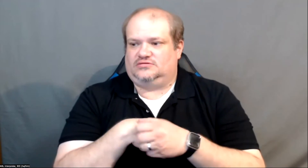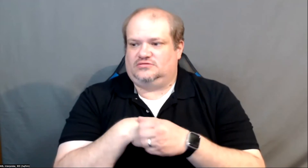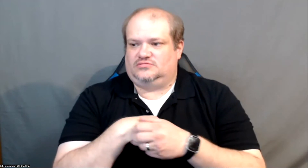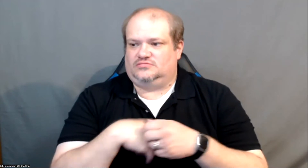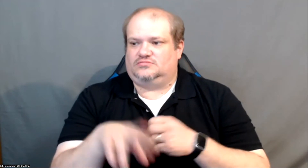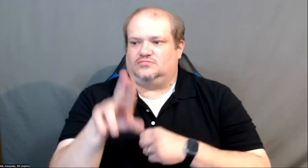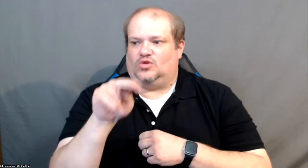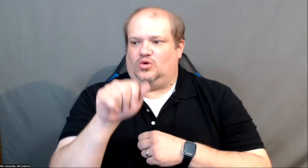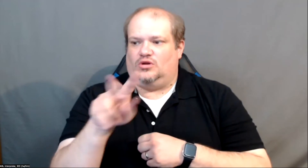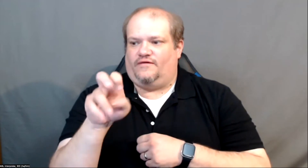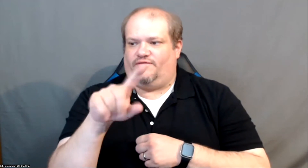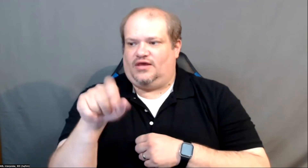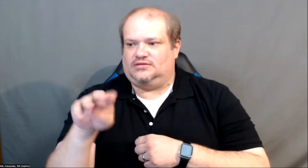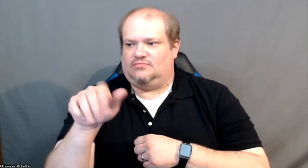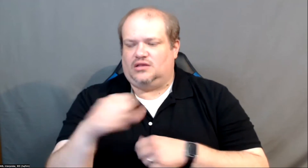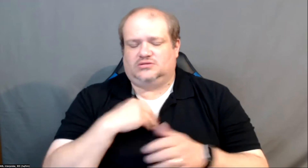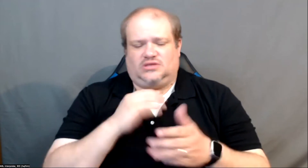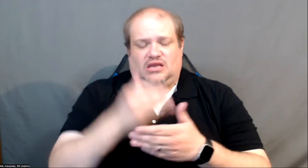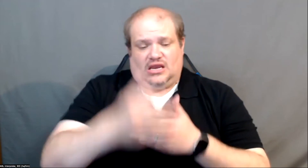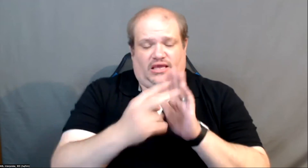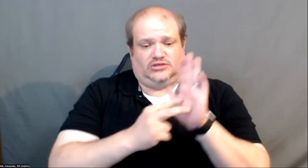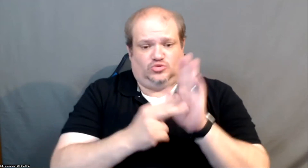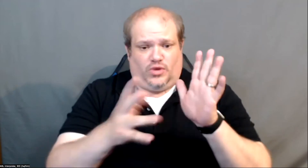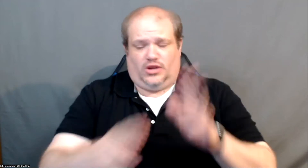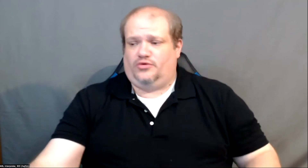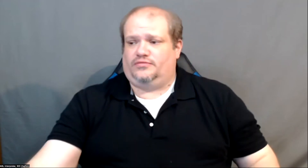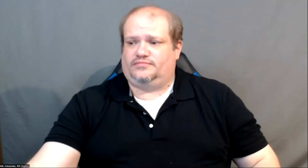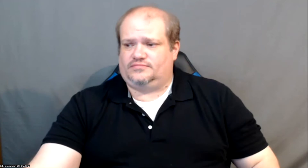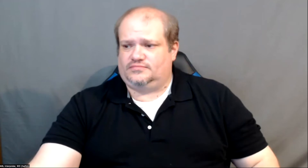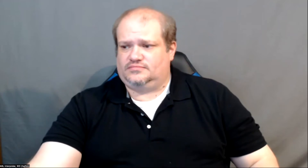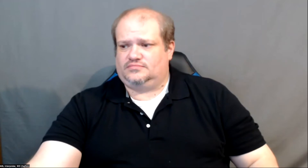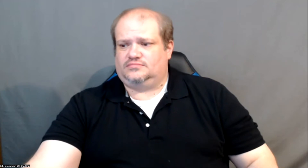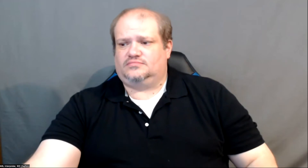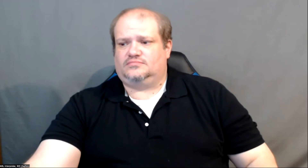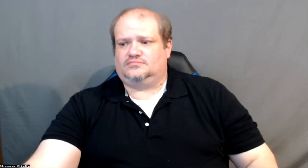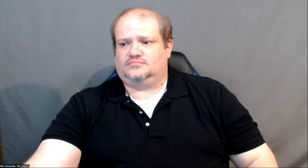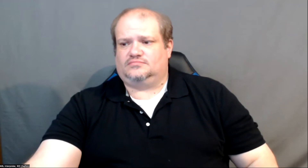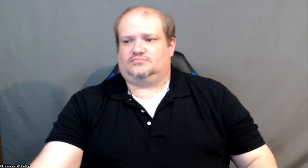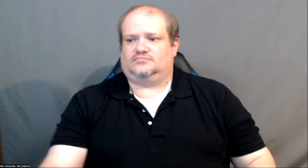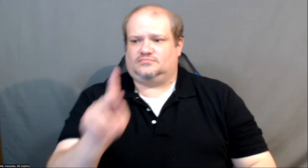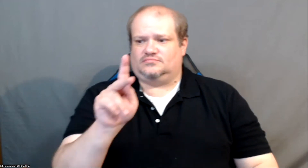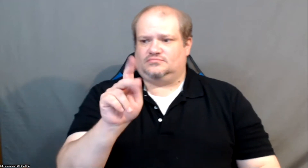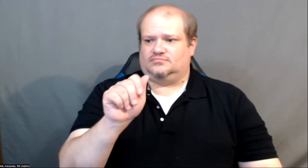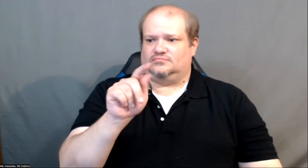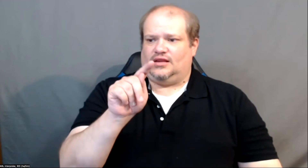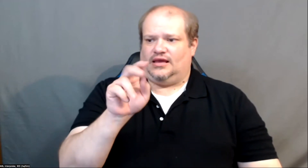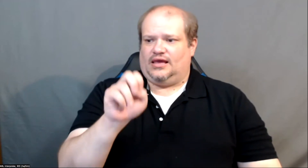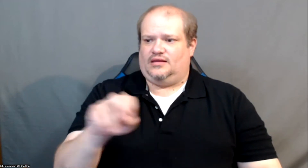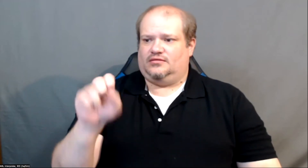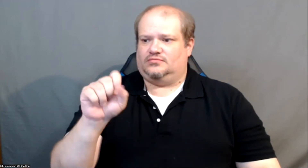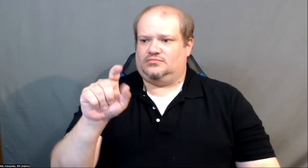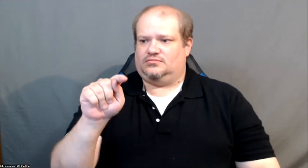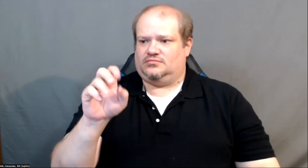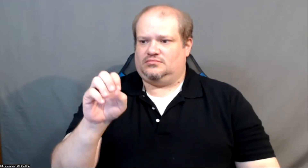Our next reader is Kate Stoltzfus. Thank you. Hi everyone, can you hear me okay?